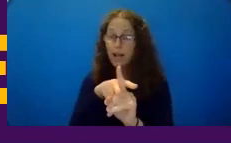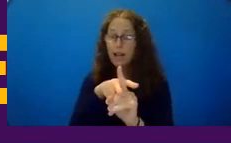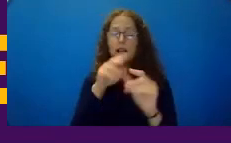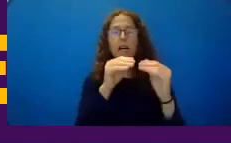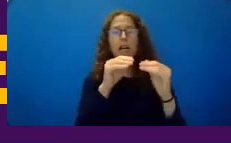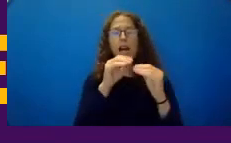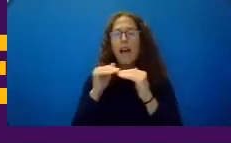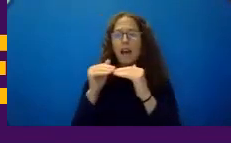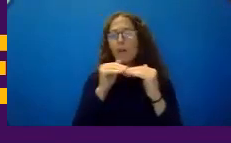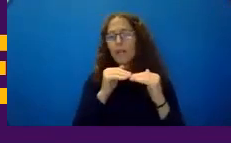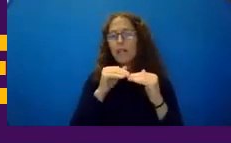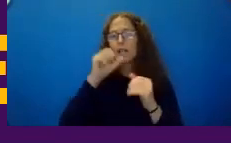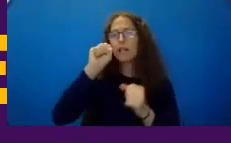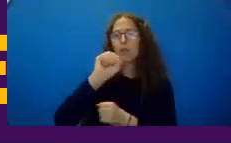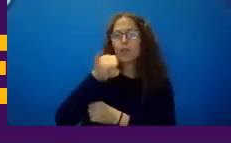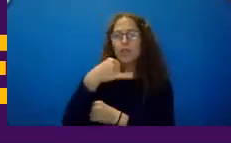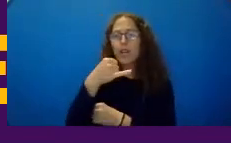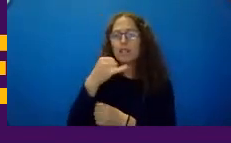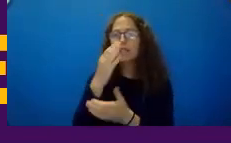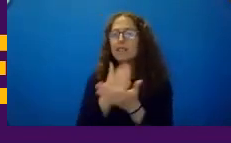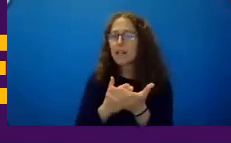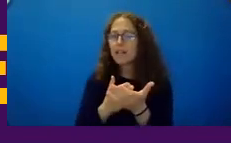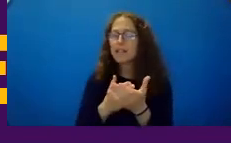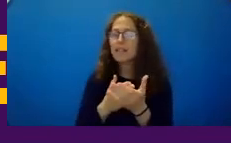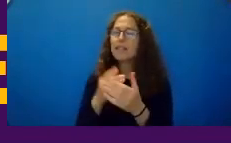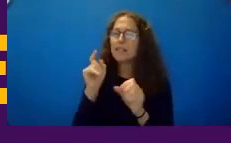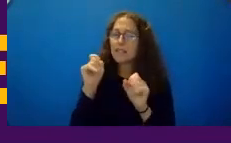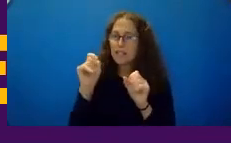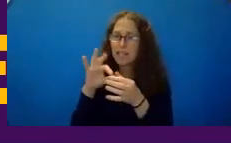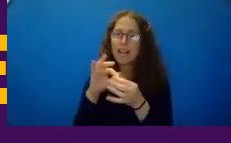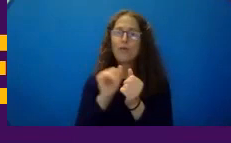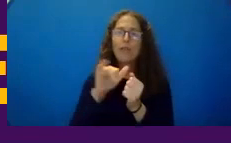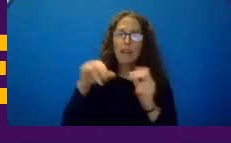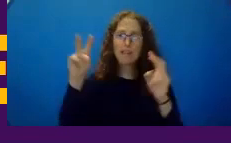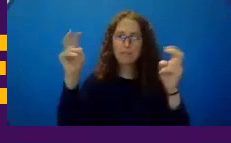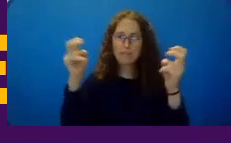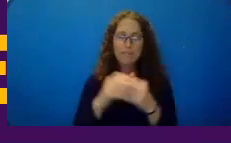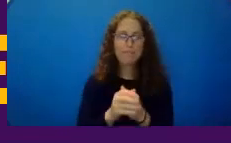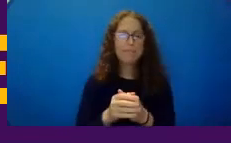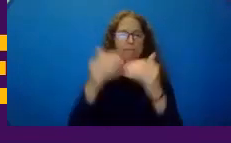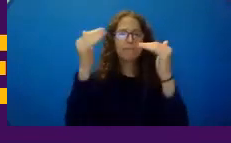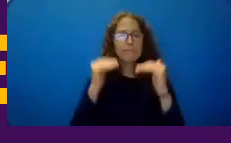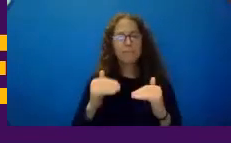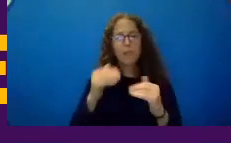INDIVIDUAL